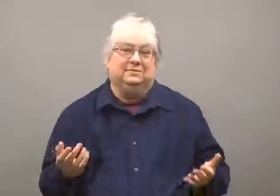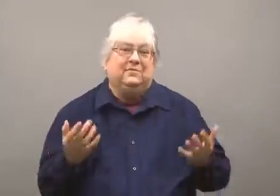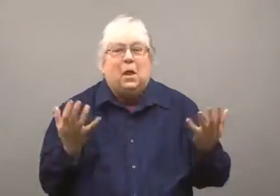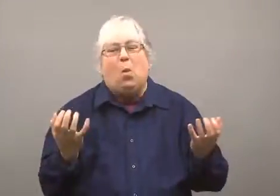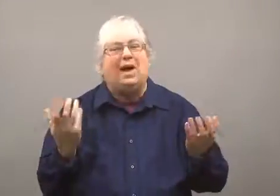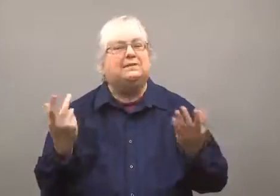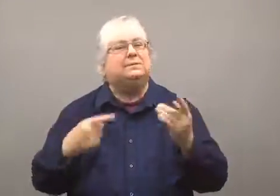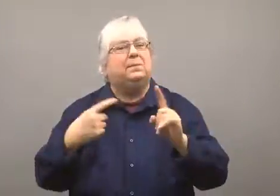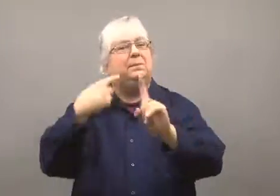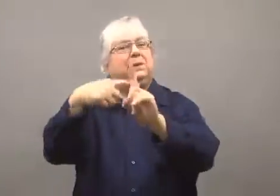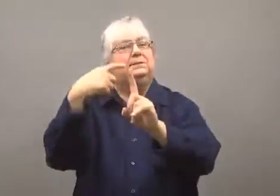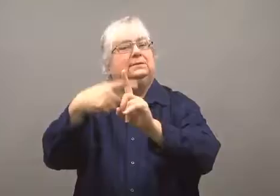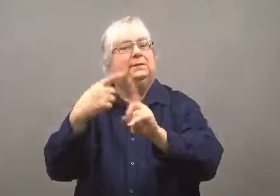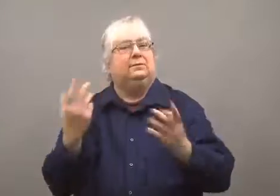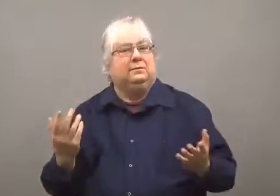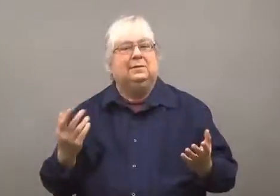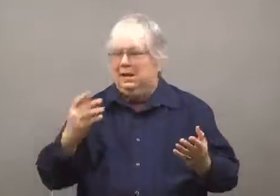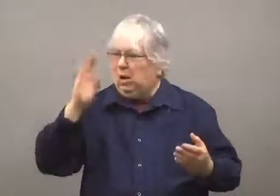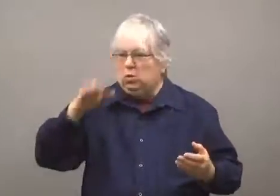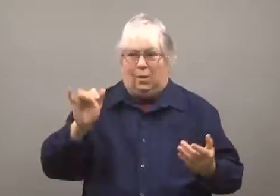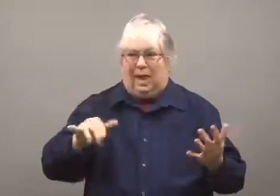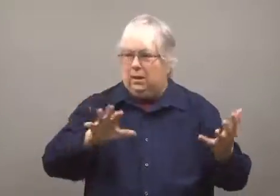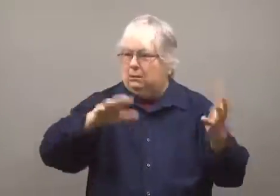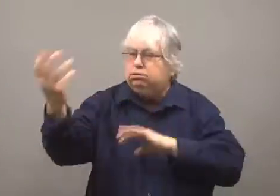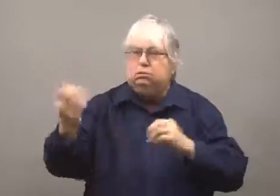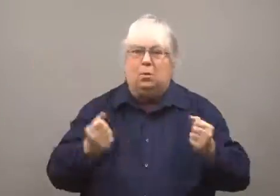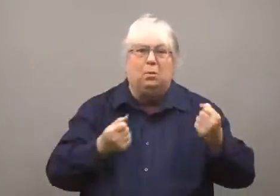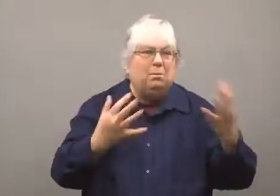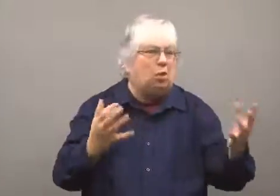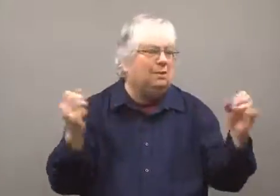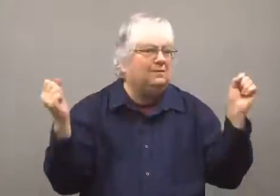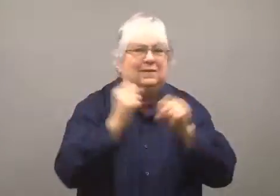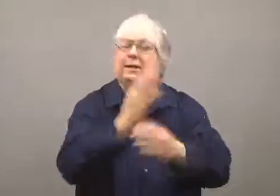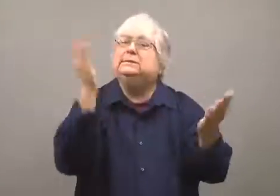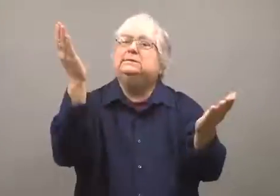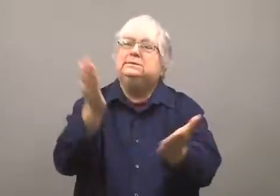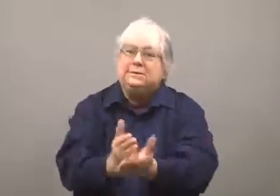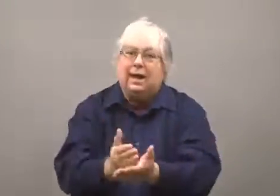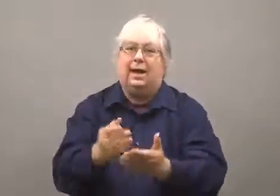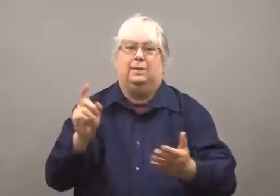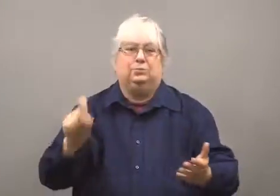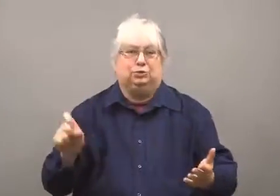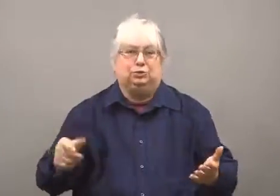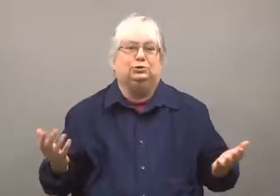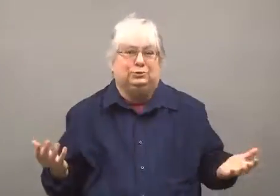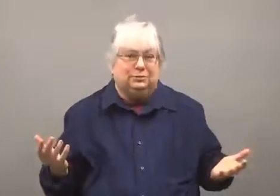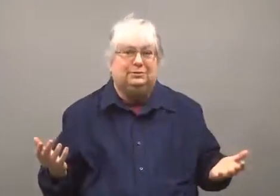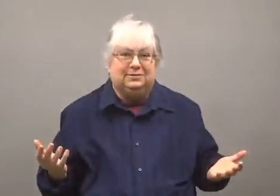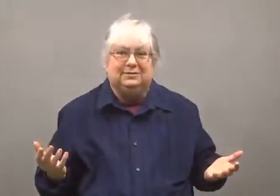They wanted to do something positive. He said the violence had to stop.